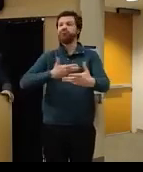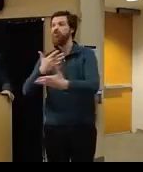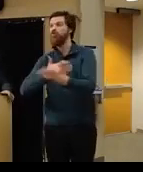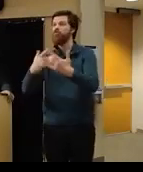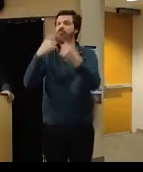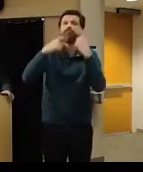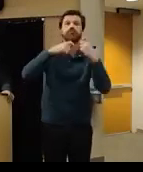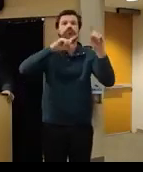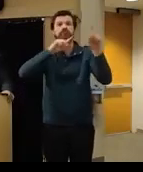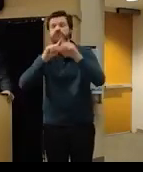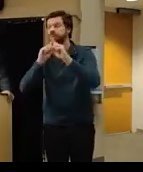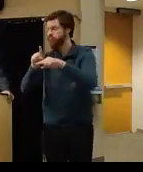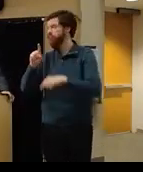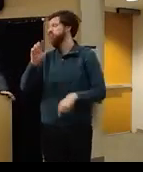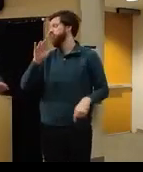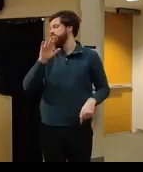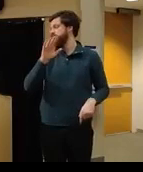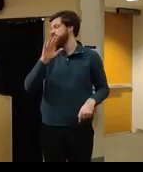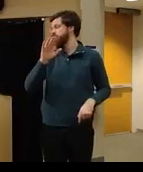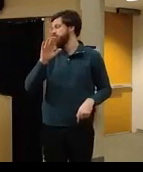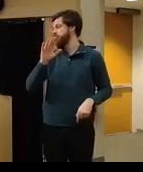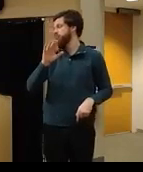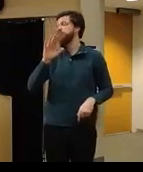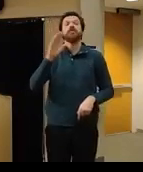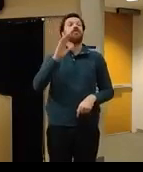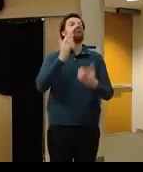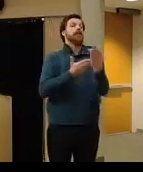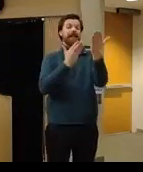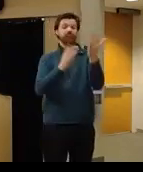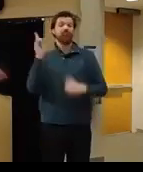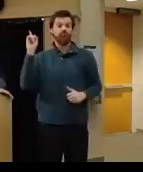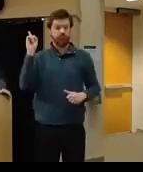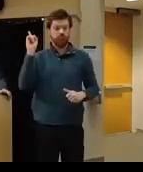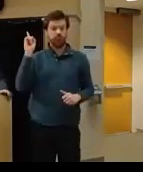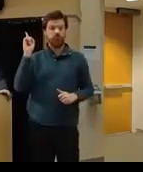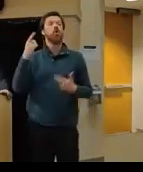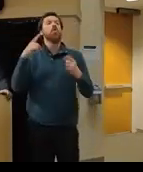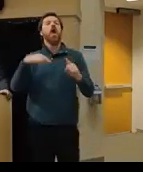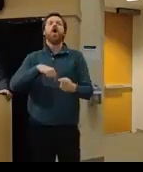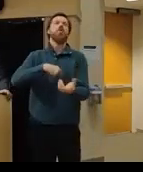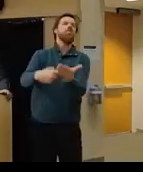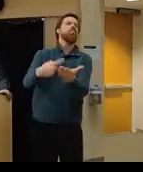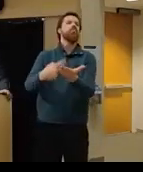questions uh but I this is some recommendations that we can kind of Gander at while we talk um but